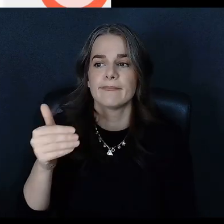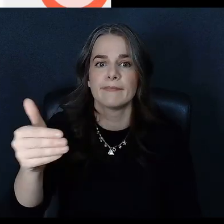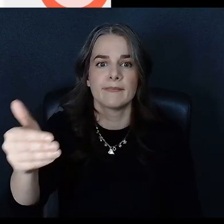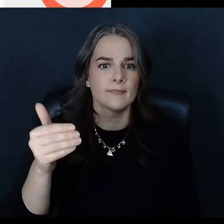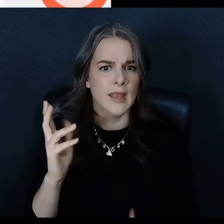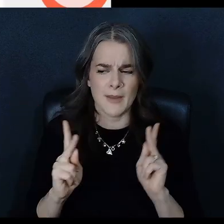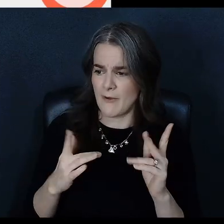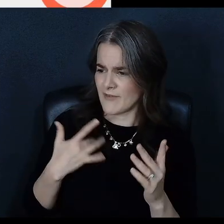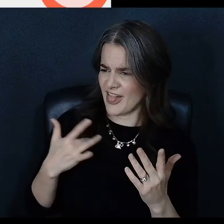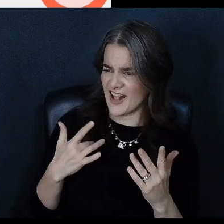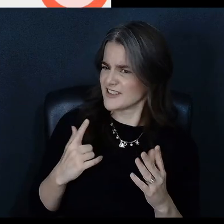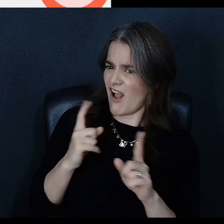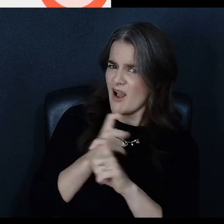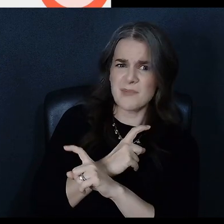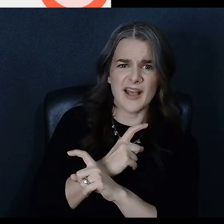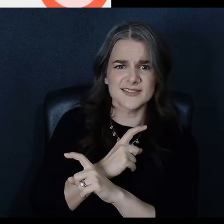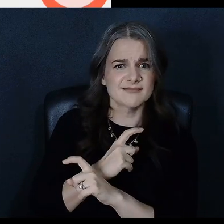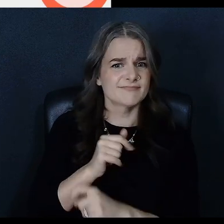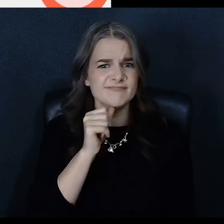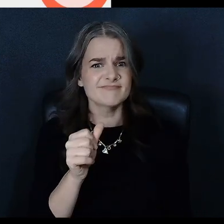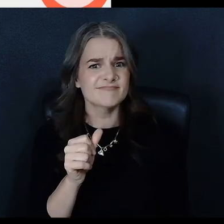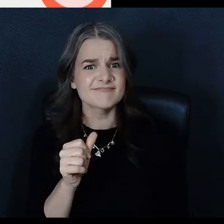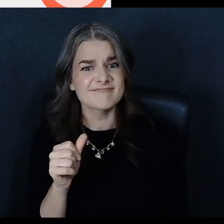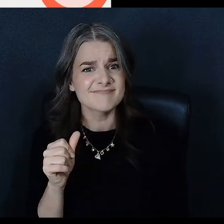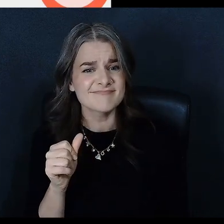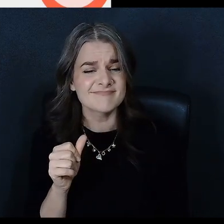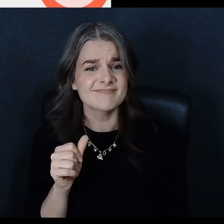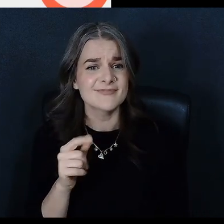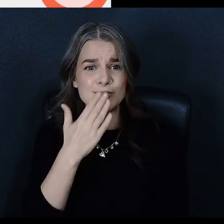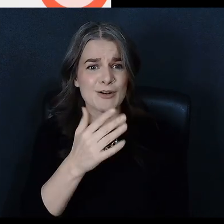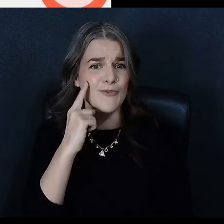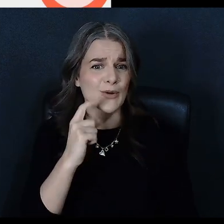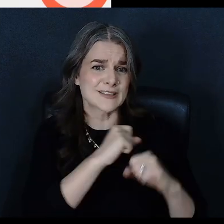if they have curtains they need to open and close. Security for doors opening and closing--